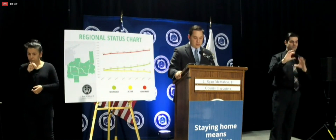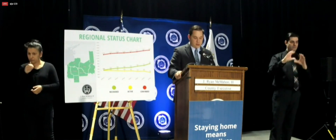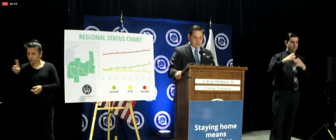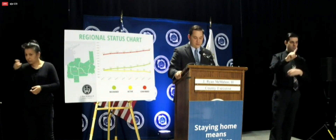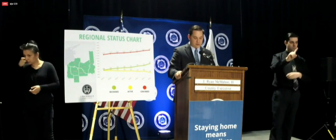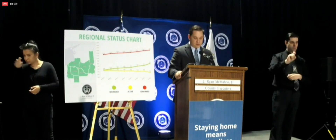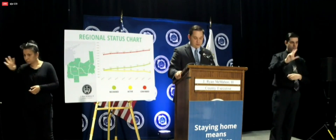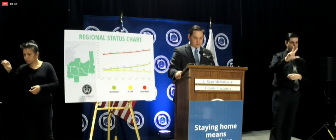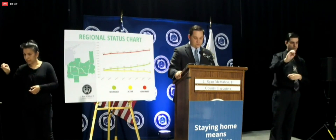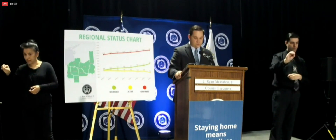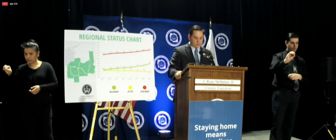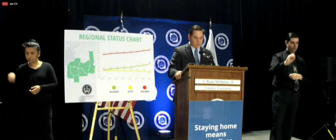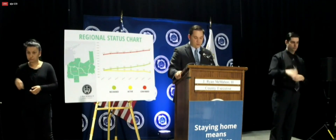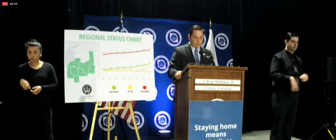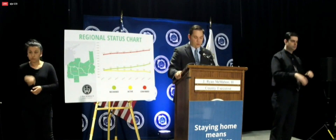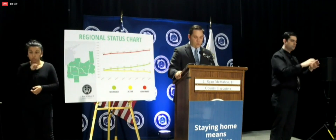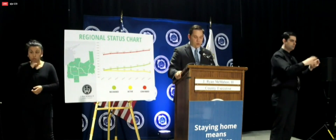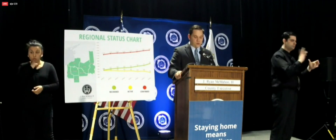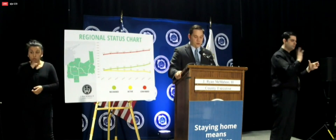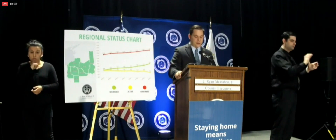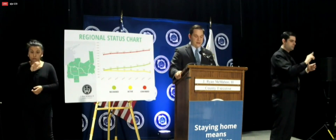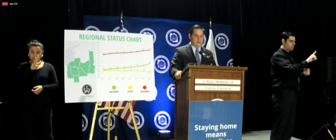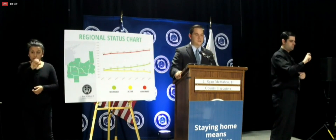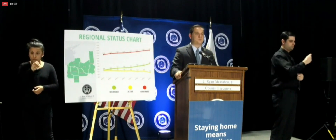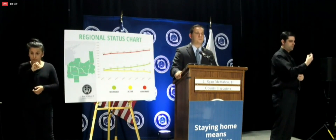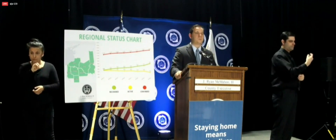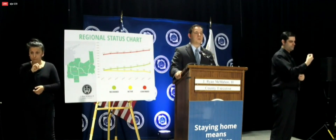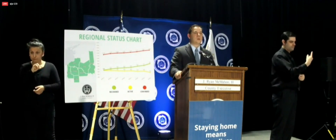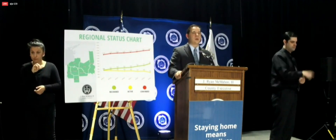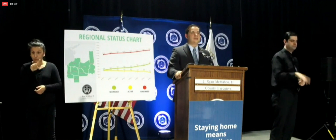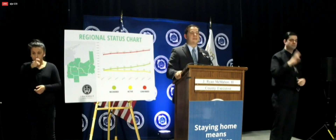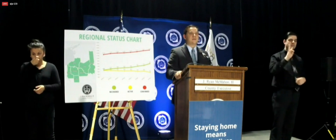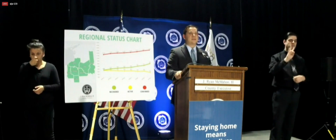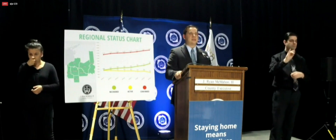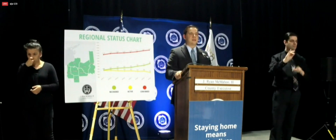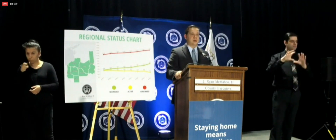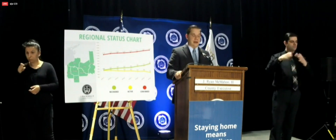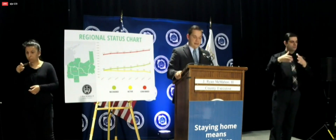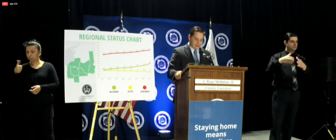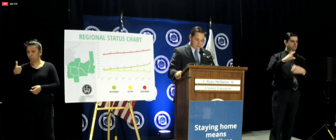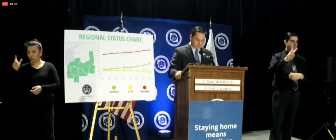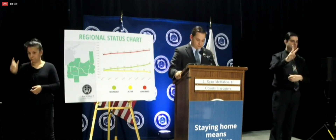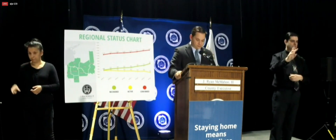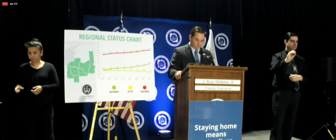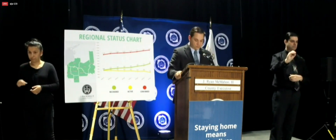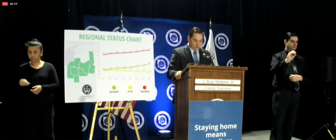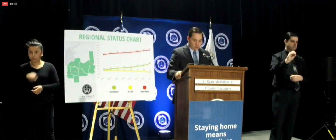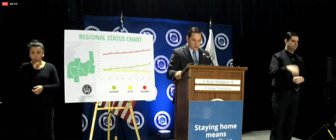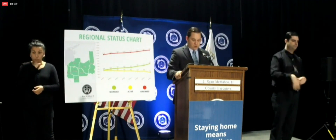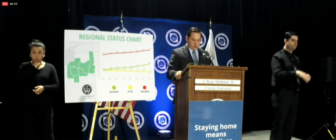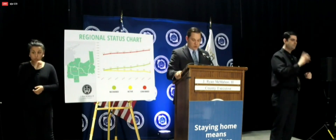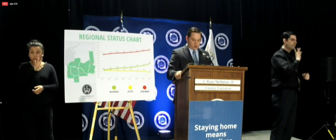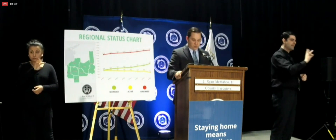130 IN THEIR 50s. 111 IN THEIR 60s, 60 IN THEIR